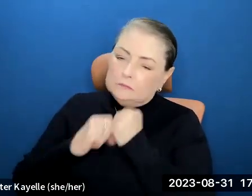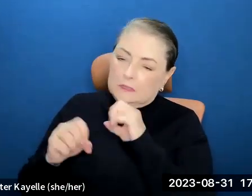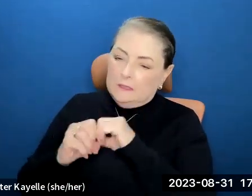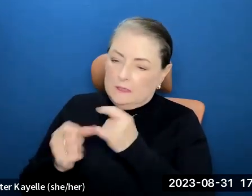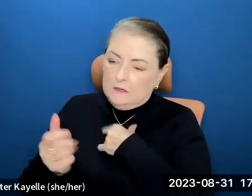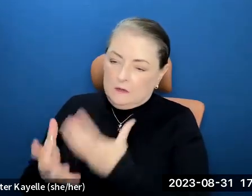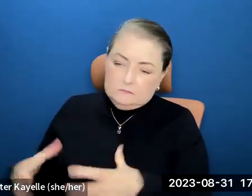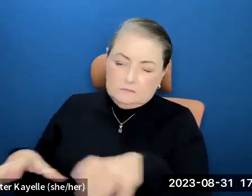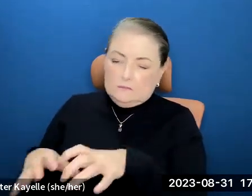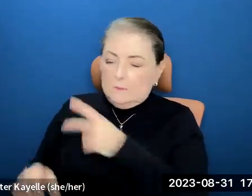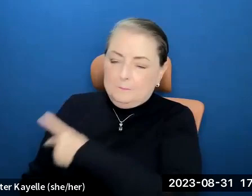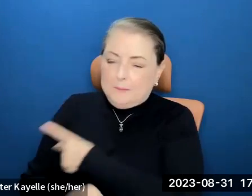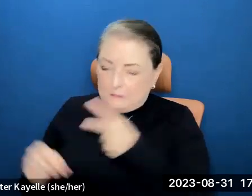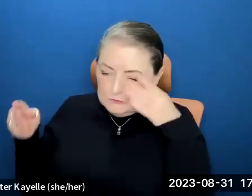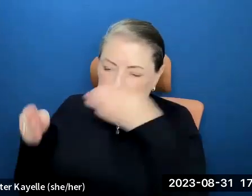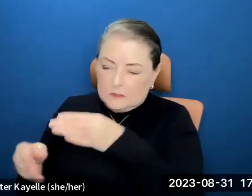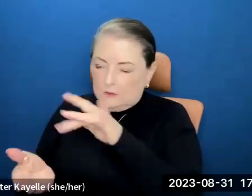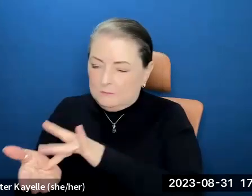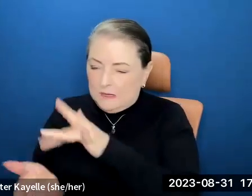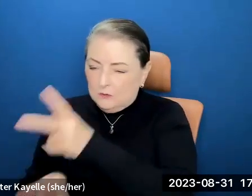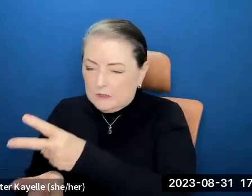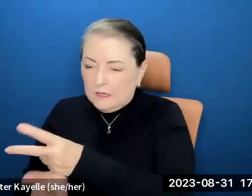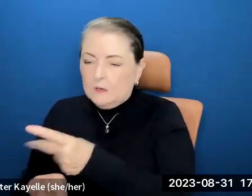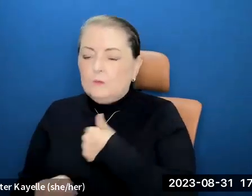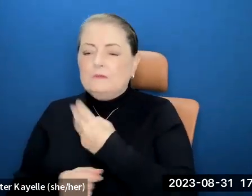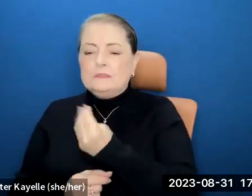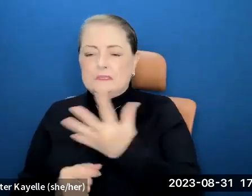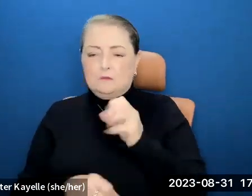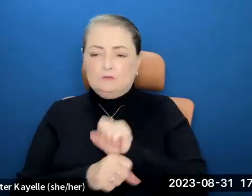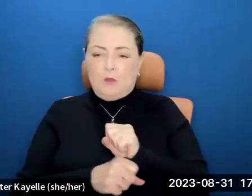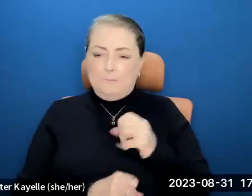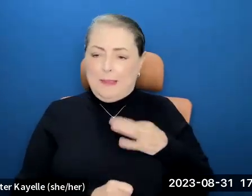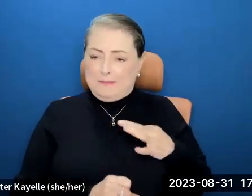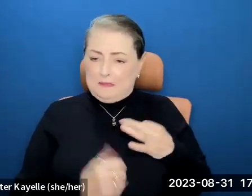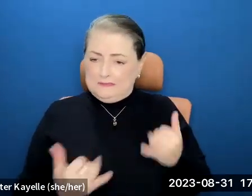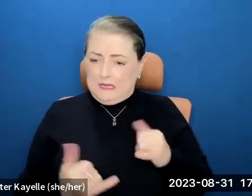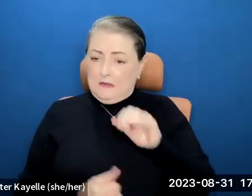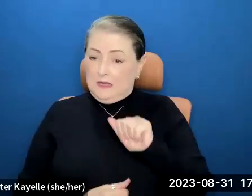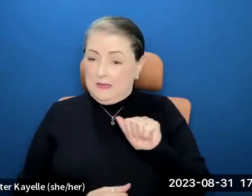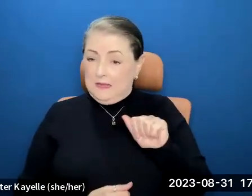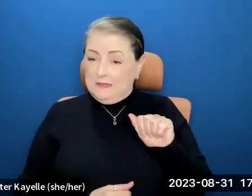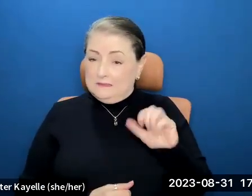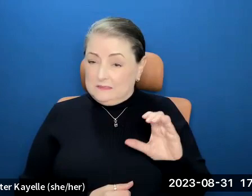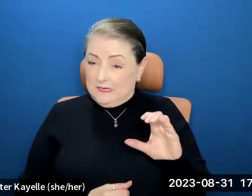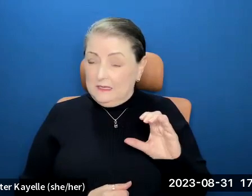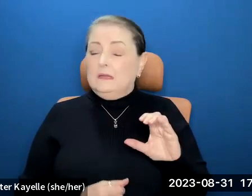patient-centered medical care we have several job applicants who are aacs and who would be of